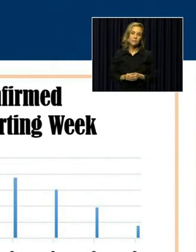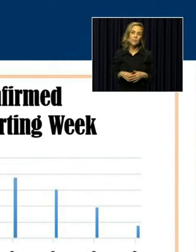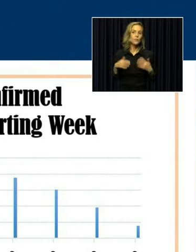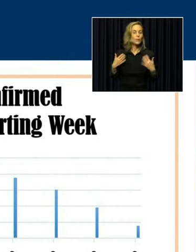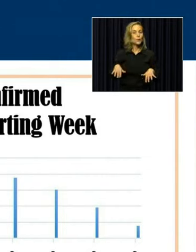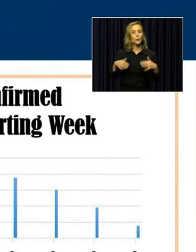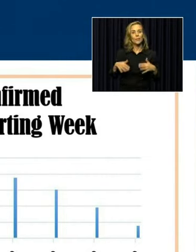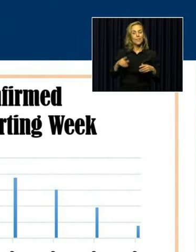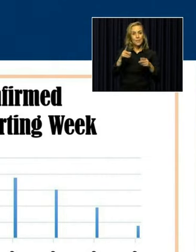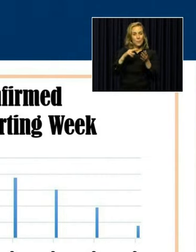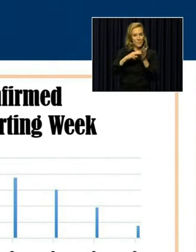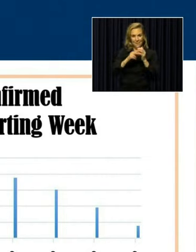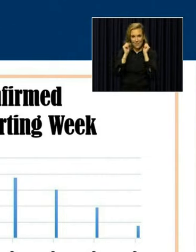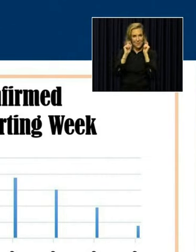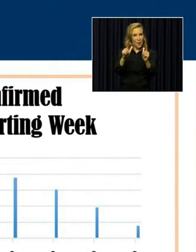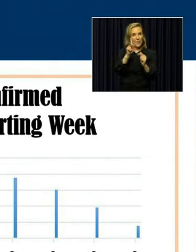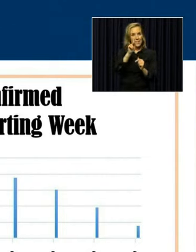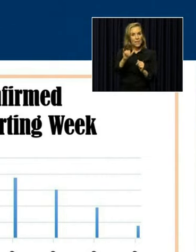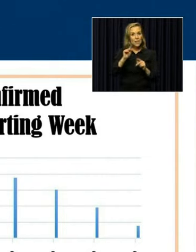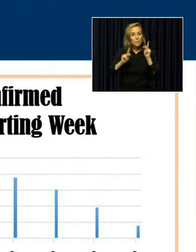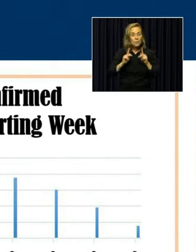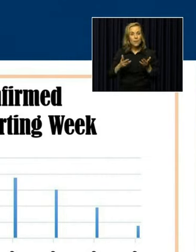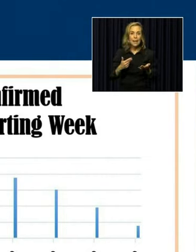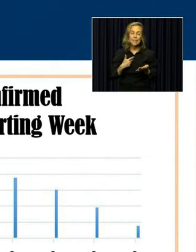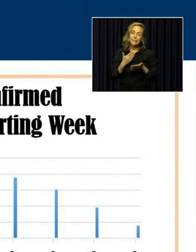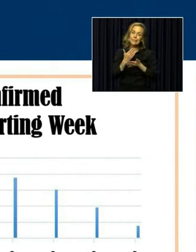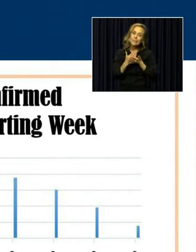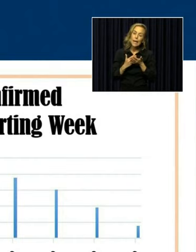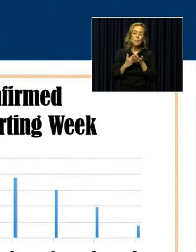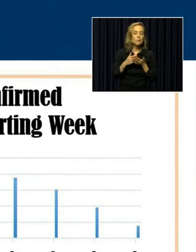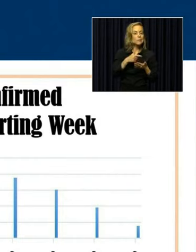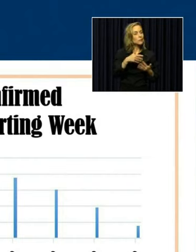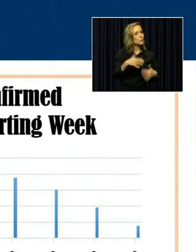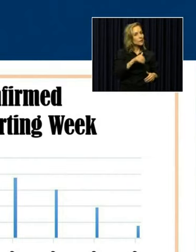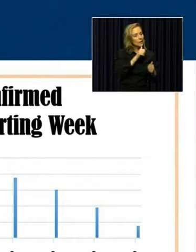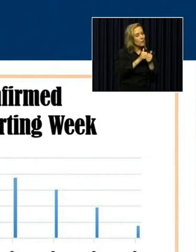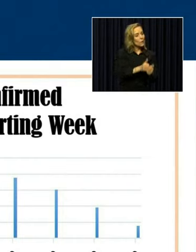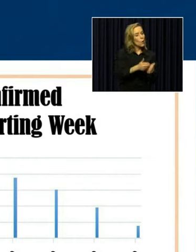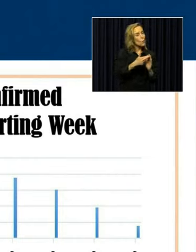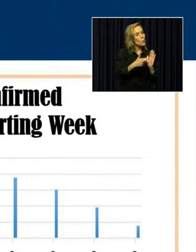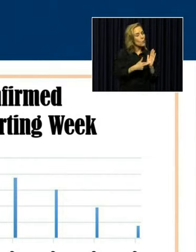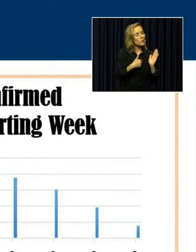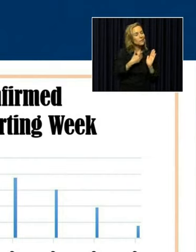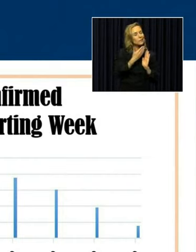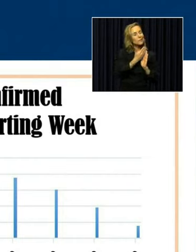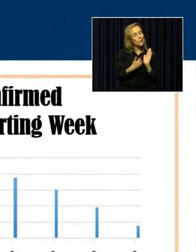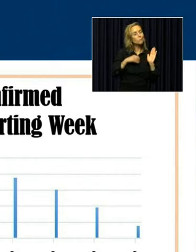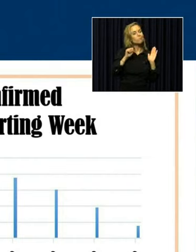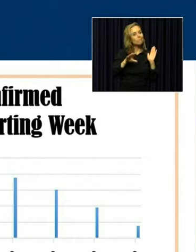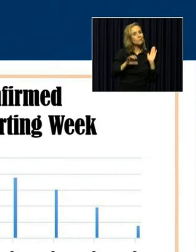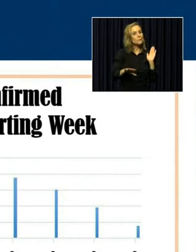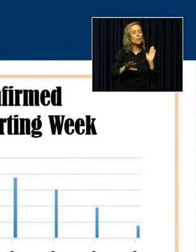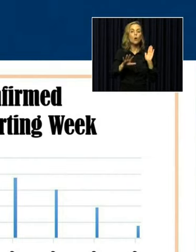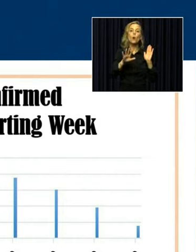THAT THEY CAN PUT TOGETHER. IT'S UK ANNOUNCED AND WHAT WE TALKED ABOUT AT THE